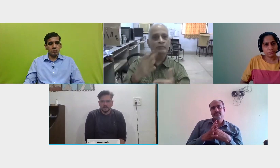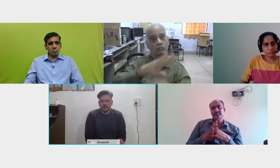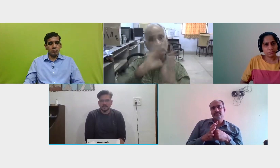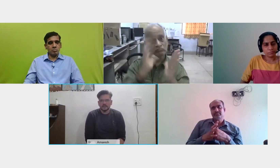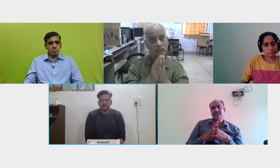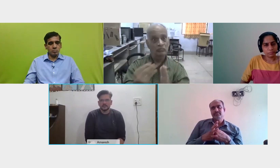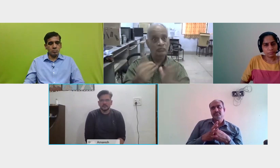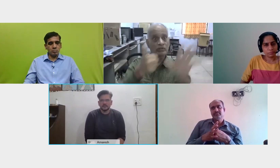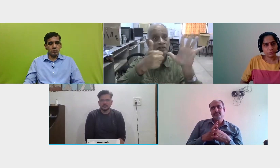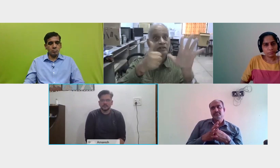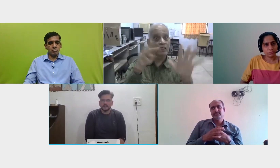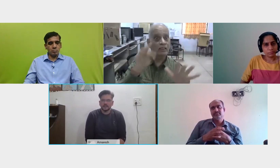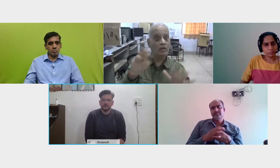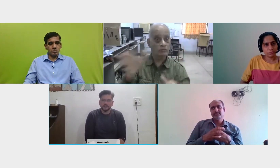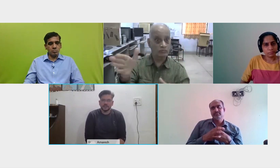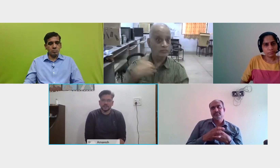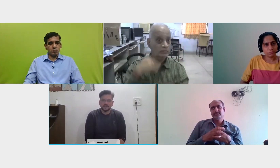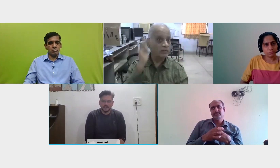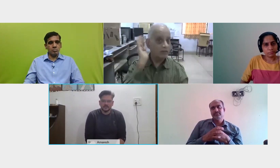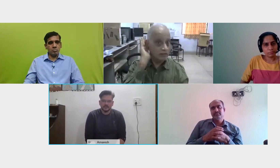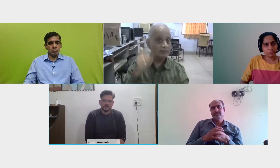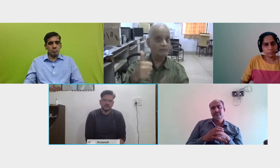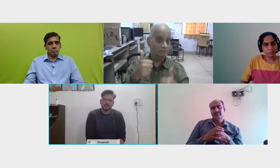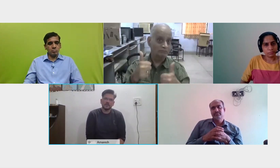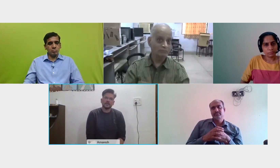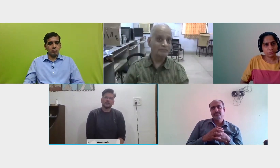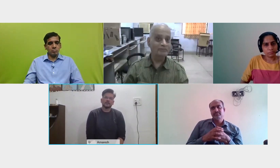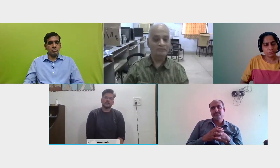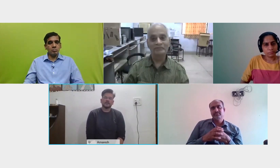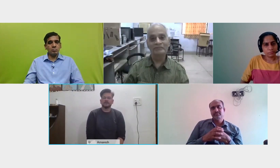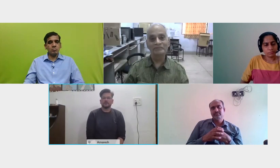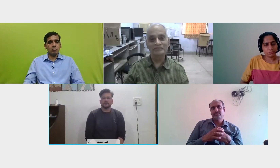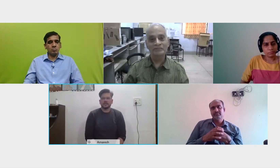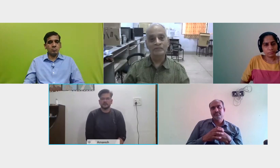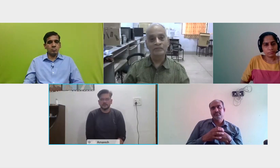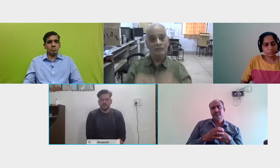have the ISLRTC the Indian sign language research and training centre. We have online resources,